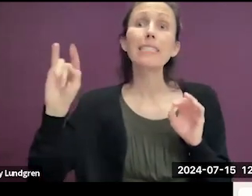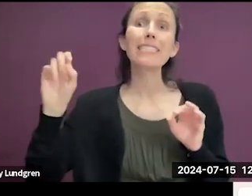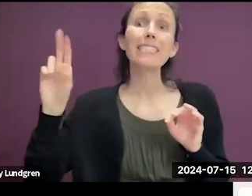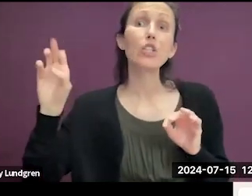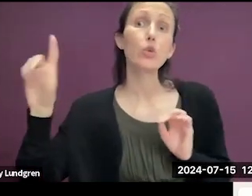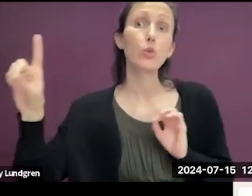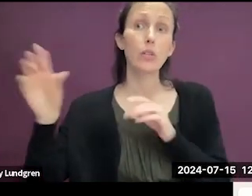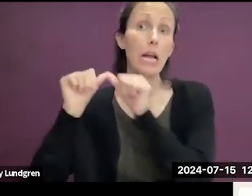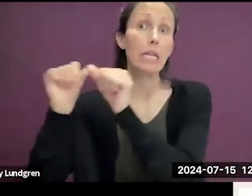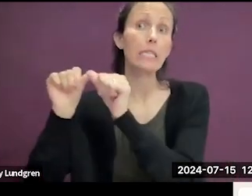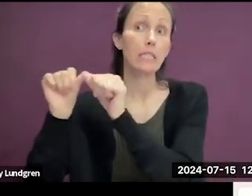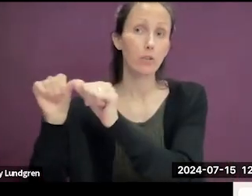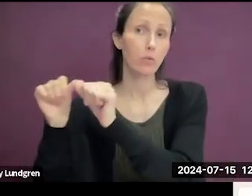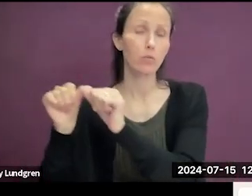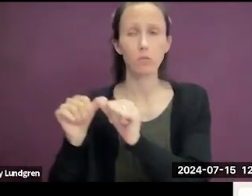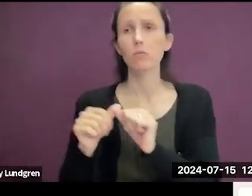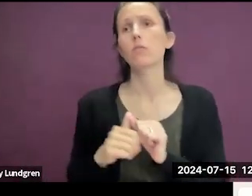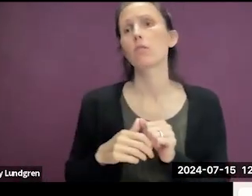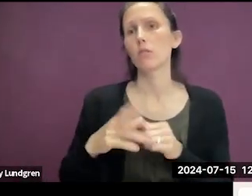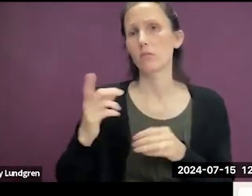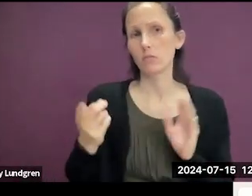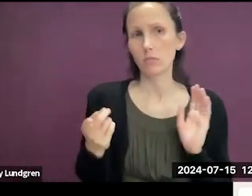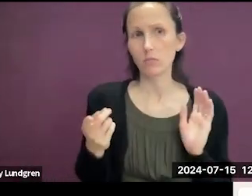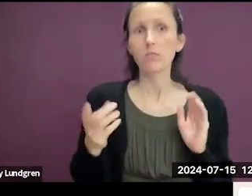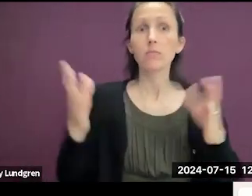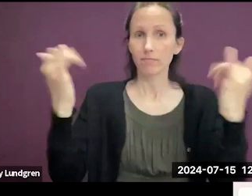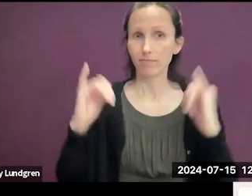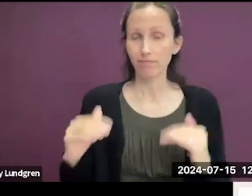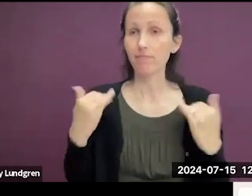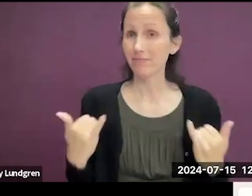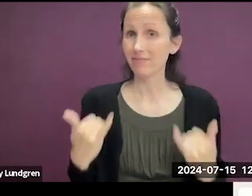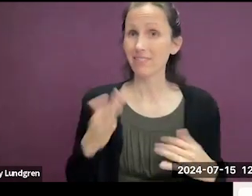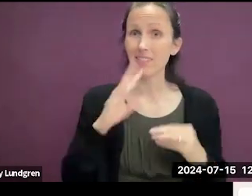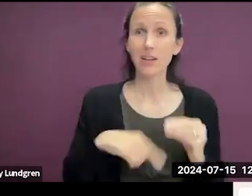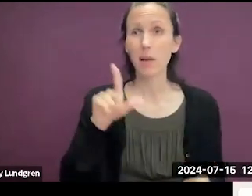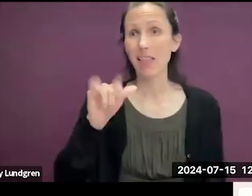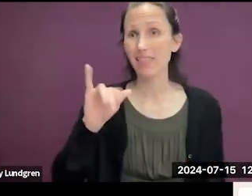And now to talk about links. We all see links a lot in our digital world, but we should make sure